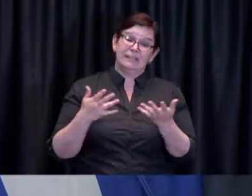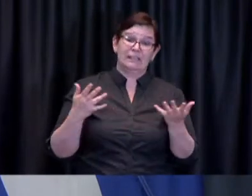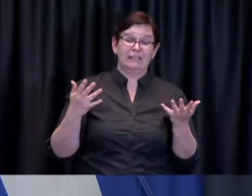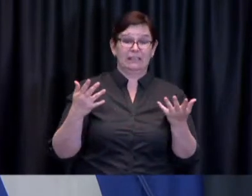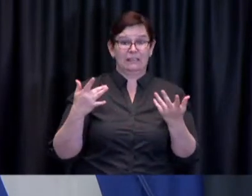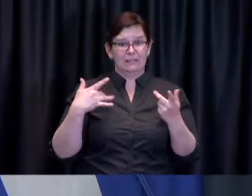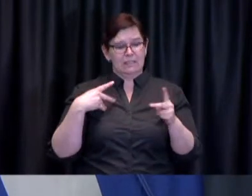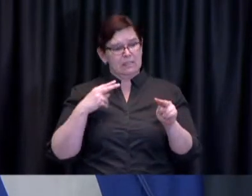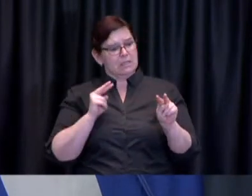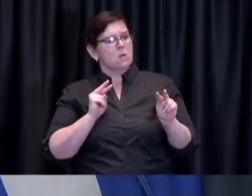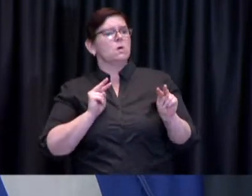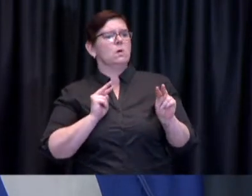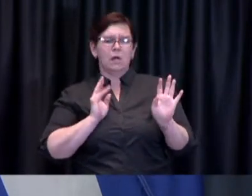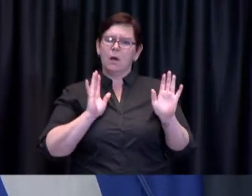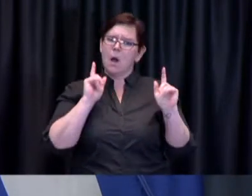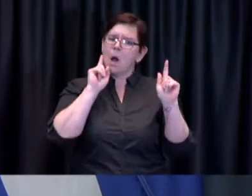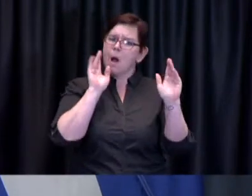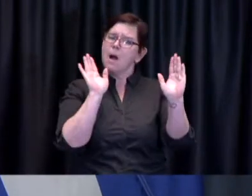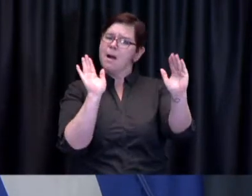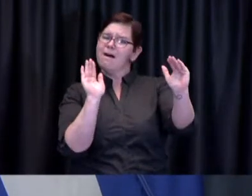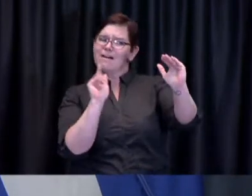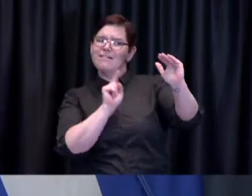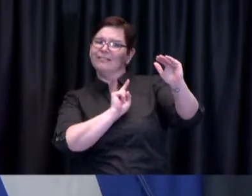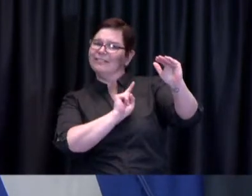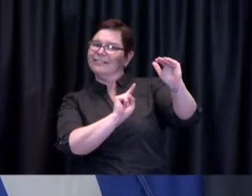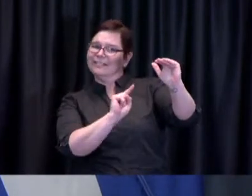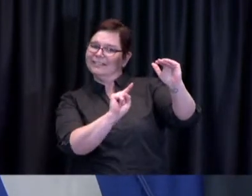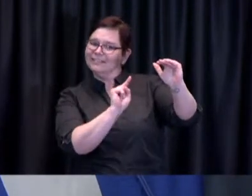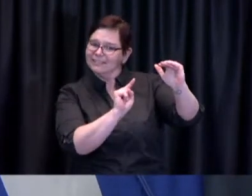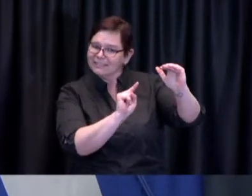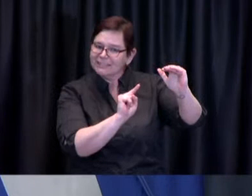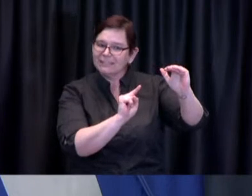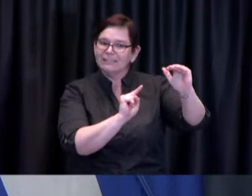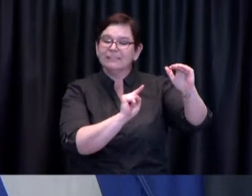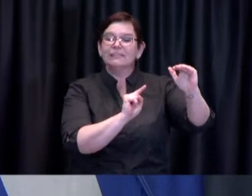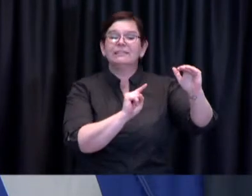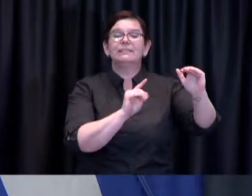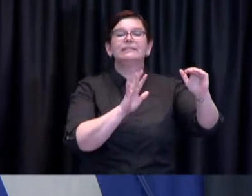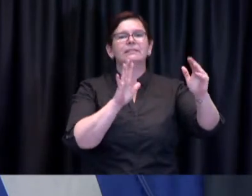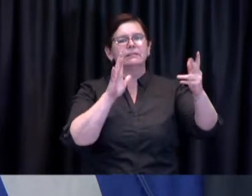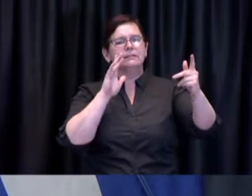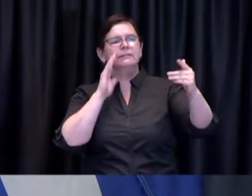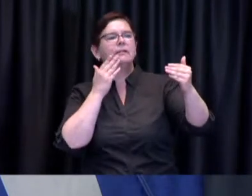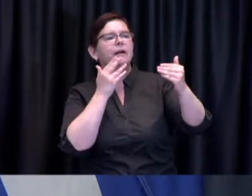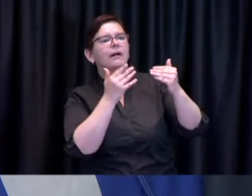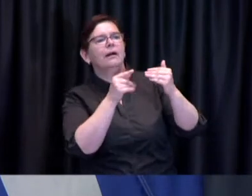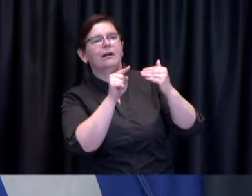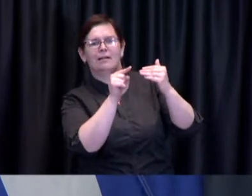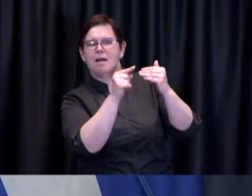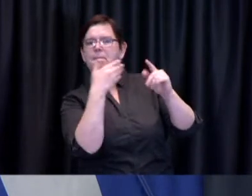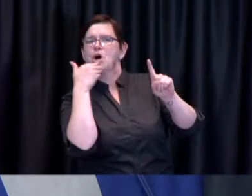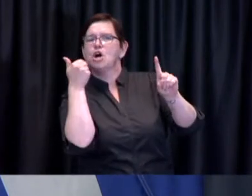and as we move now toward better times it can be easy to forget the price paid over the course